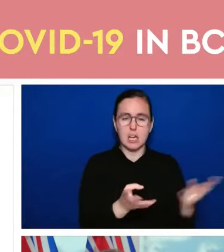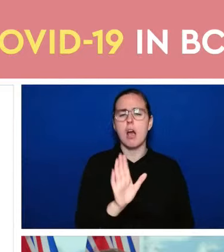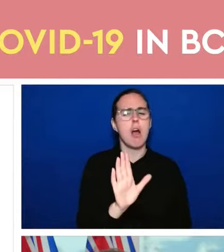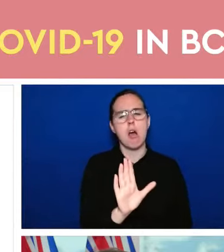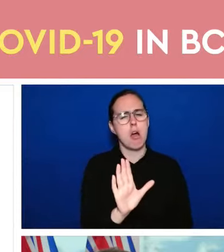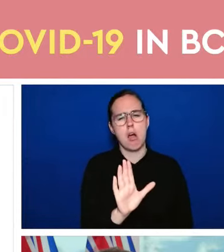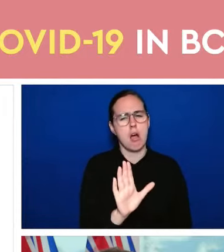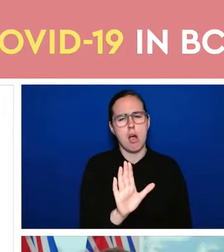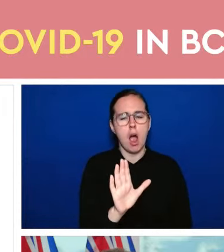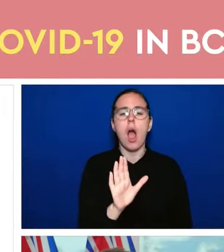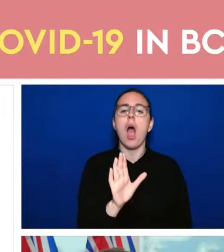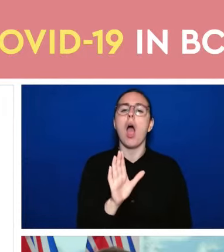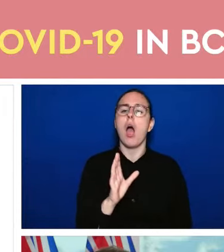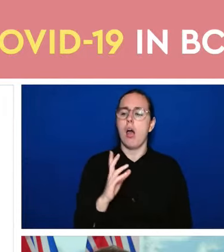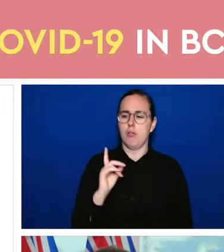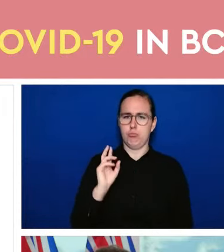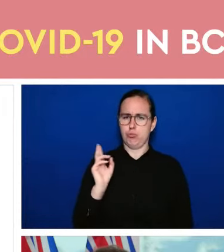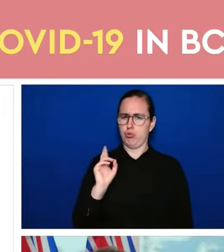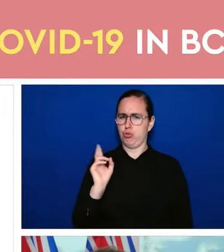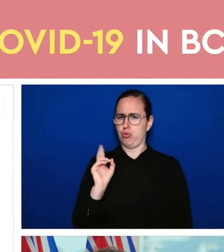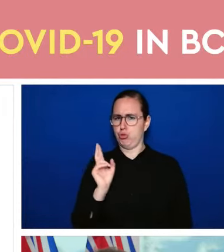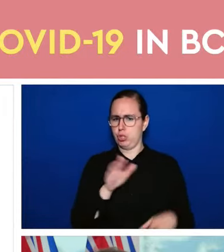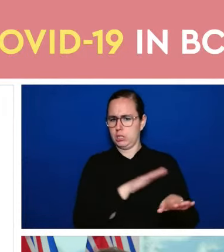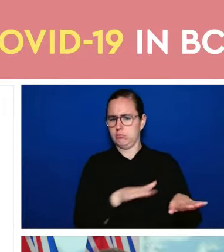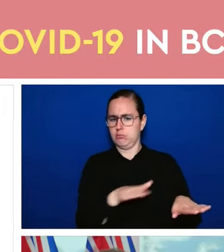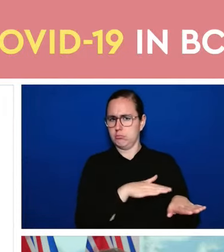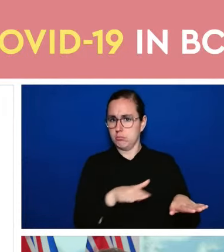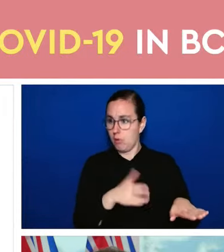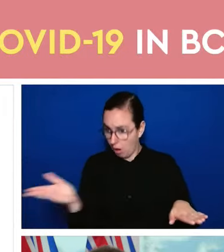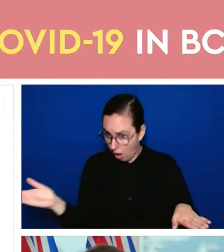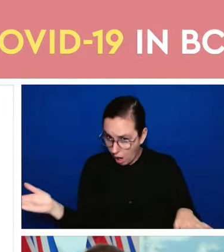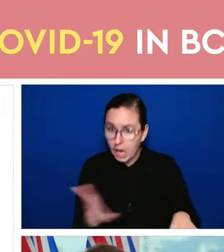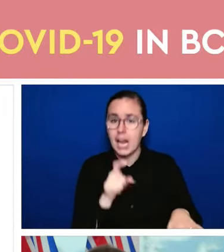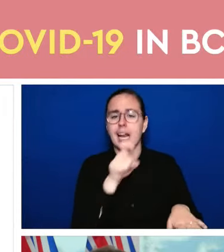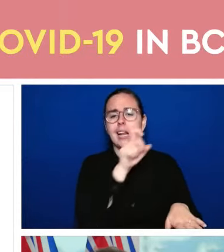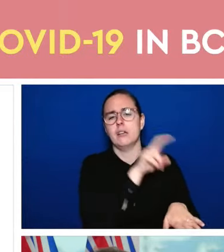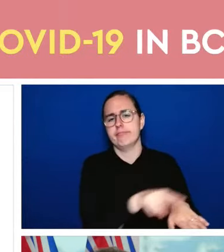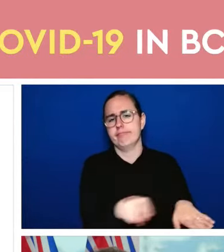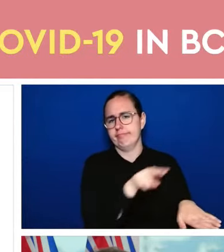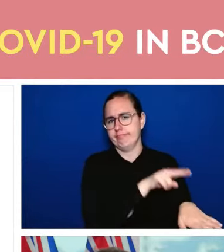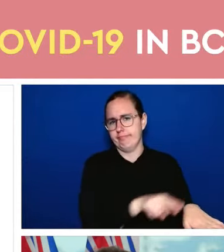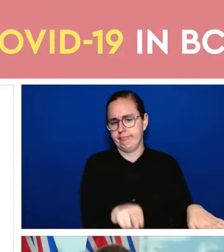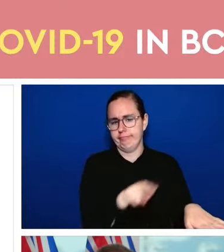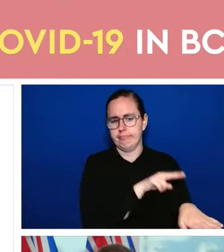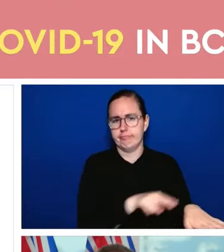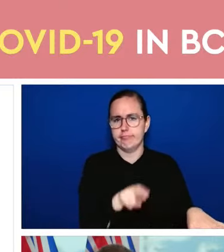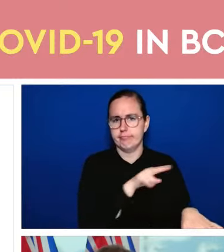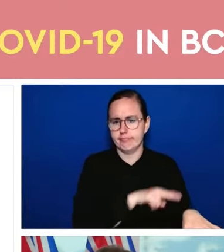three I bet management strategies they're being refined to manage hospital capacity. Planning is underway open up